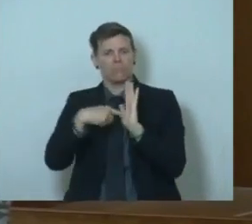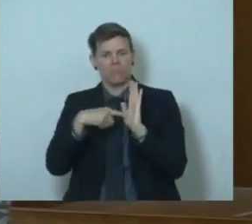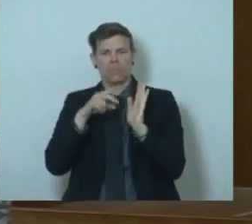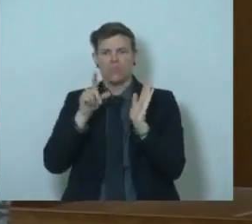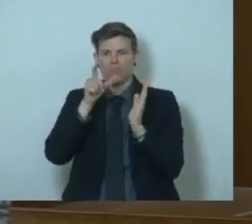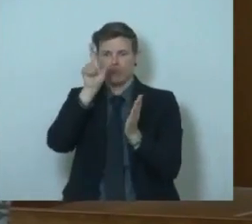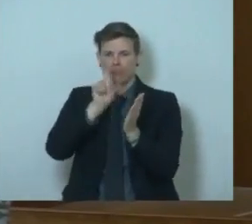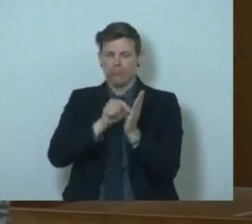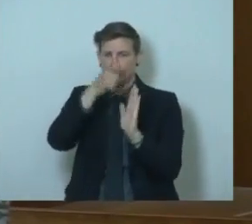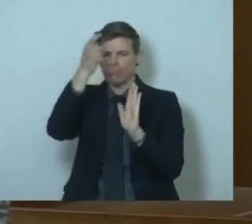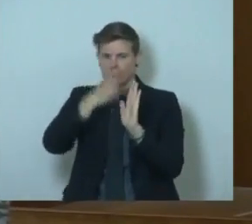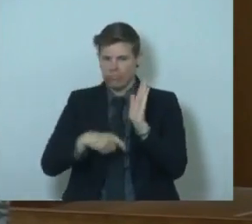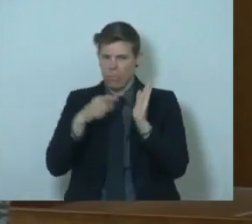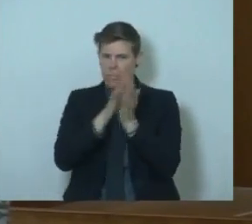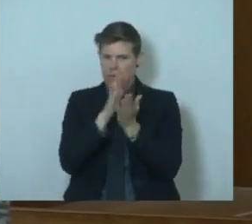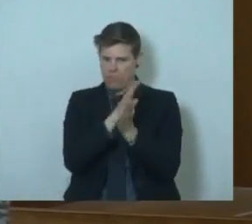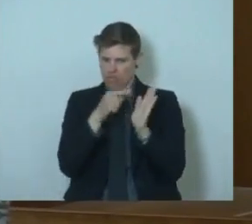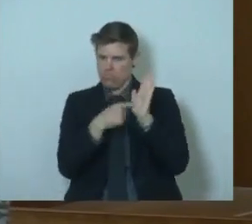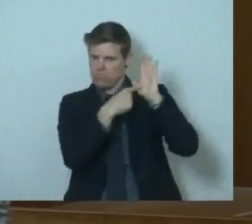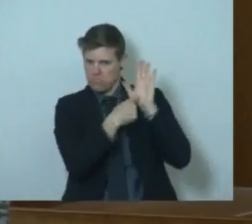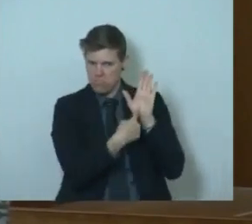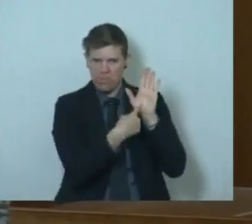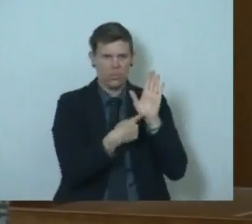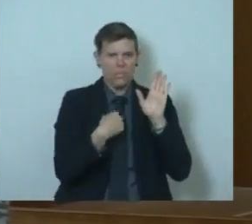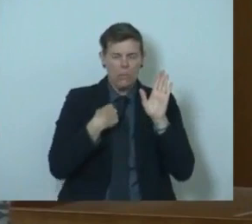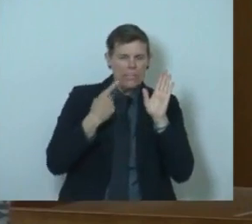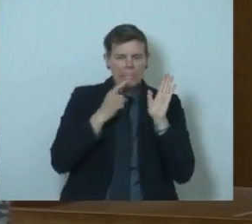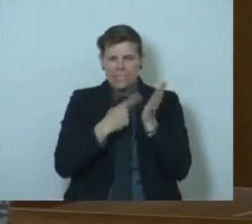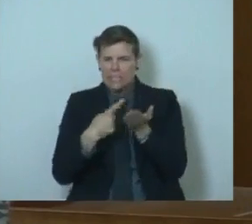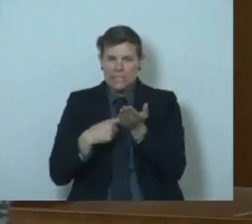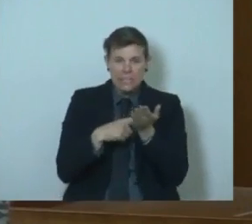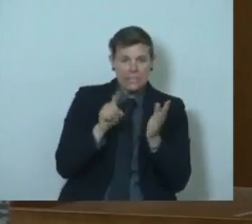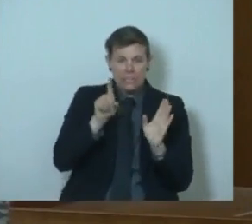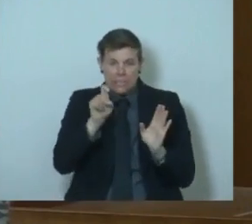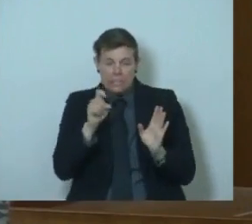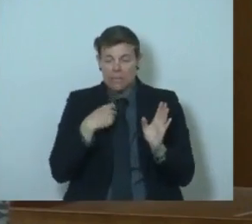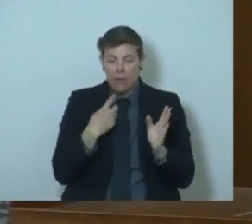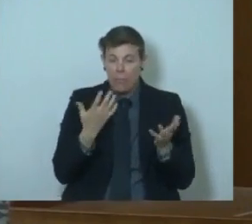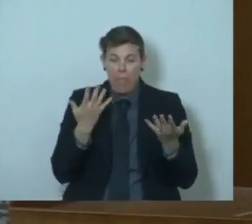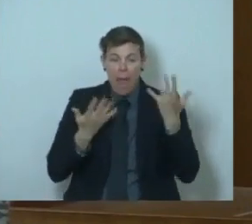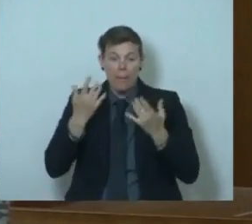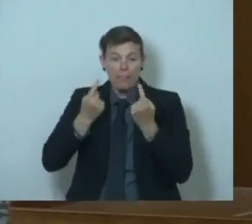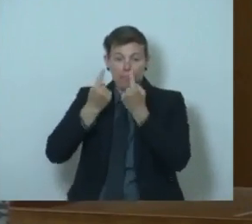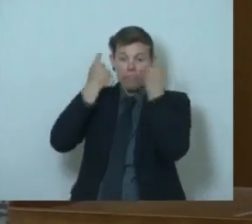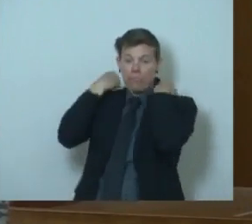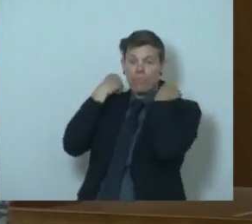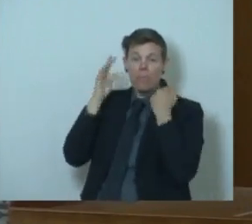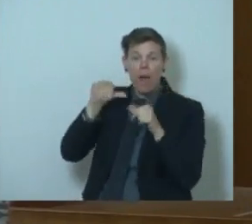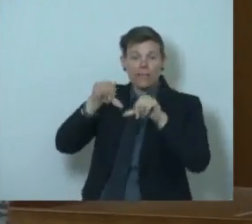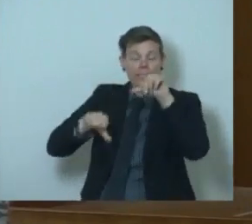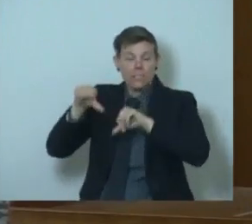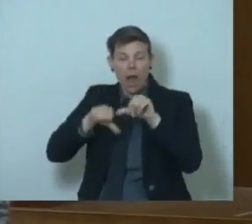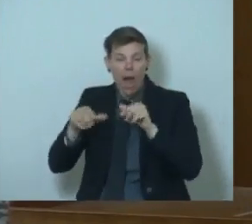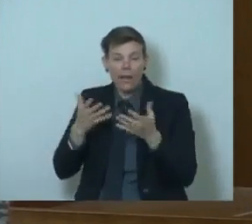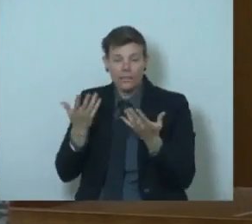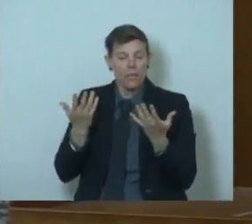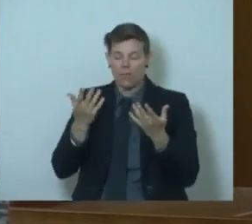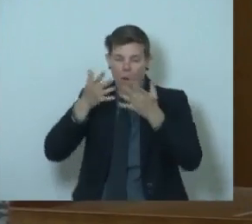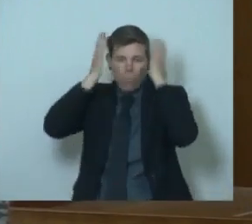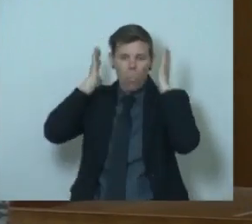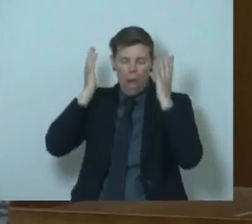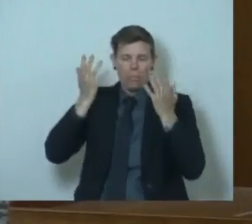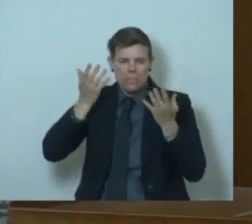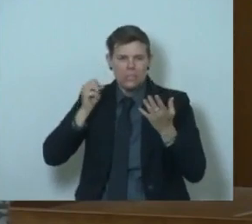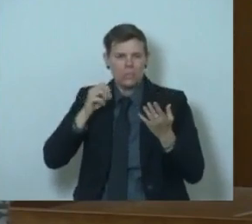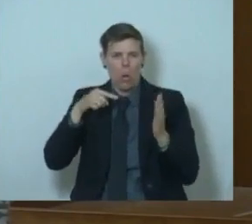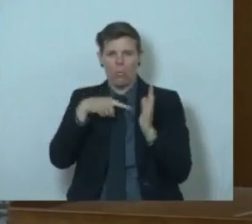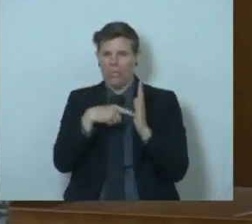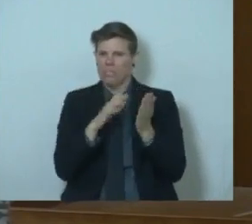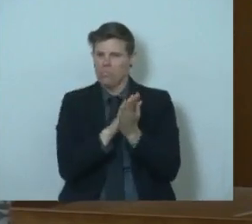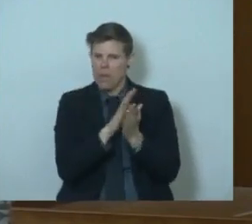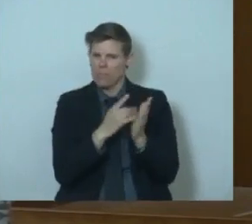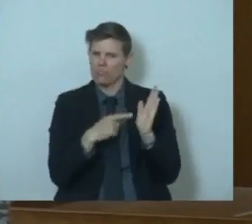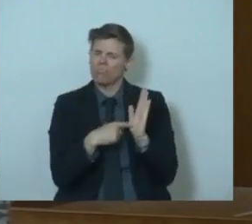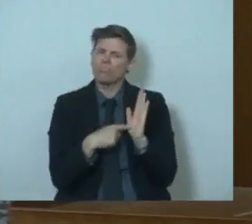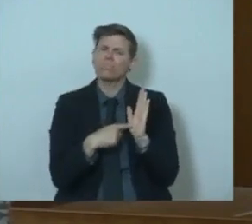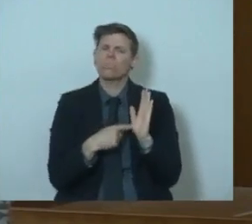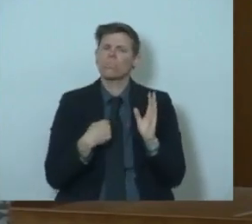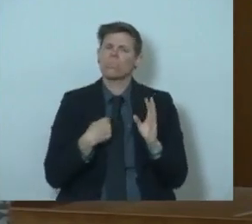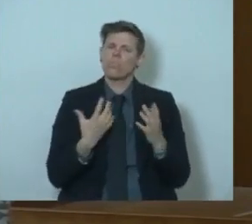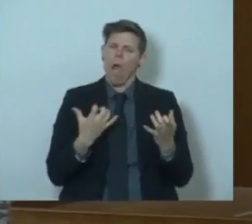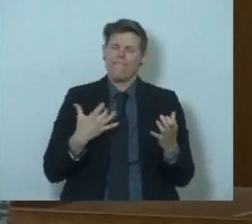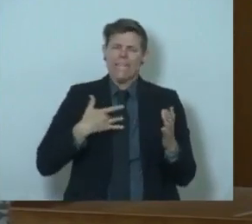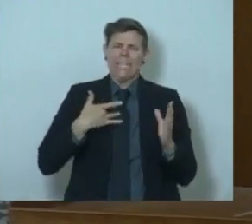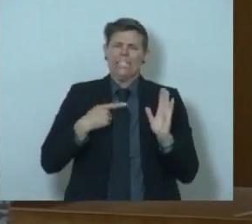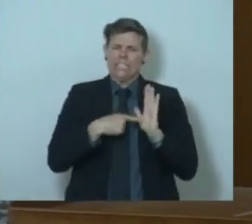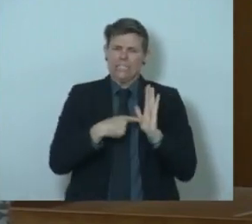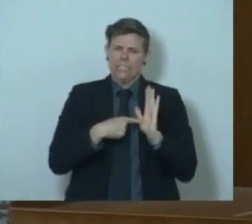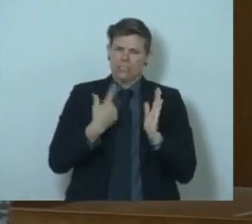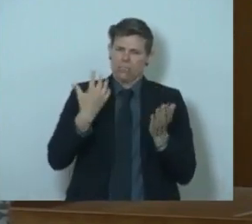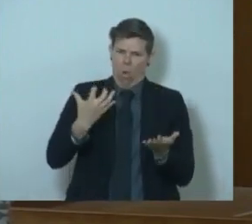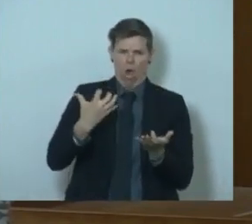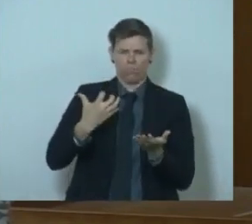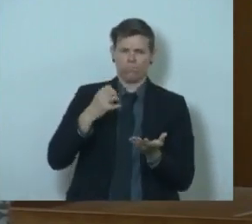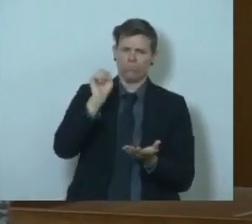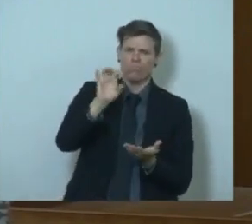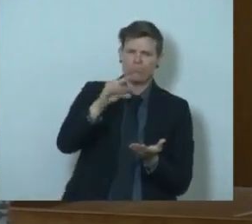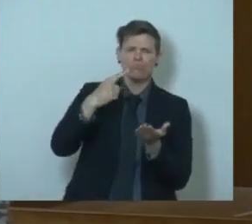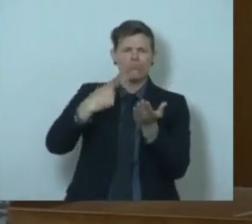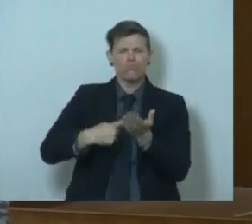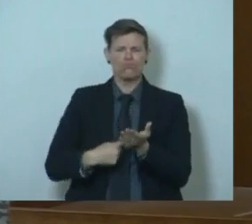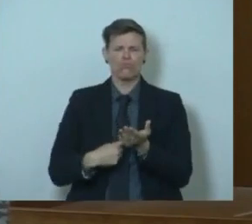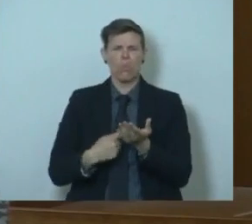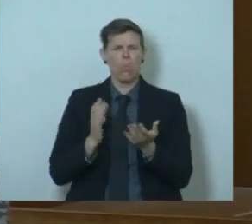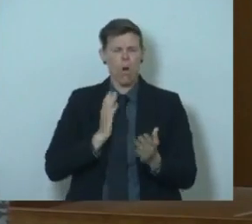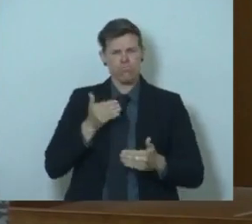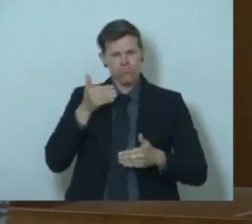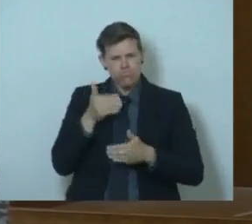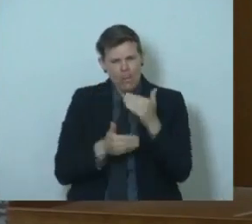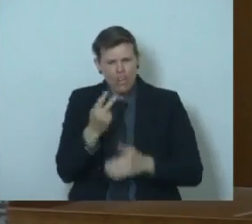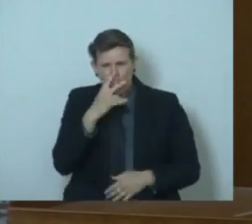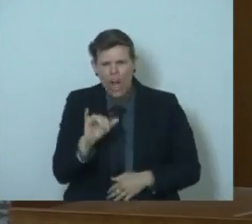THERE WAS AN EDITORIAL THIS WEEKEND ABOUT WHETHER OR NOT WE WERE BLINDED BY SCIENCE AND I WANTED TO TAKE A MINUTE AS THE SCIENTIST DESIGNEE, ALTHOUGH EVERYONE WHO DOES A LOT OF